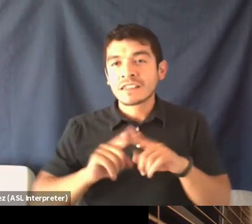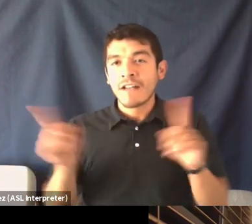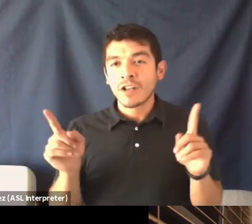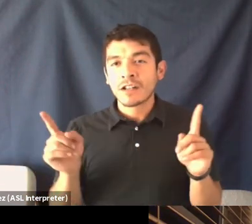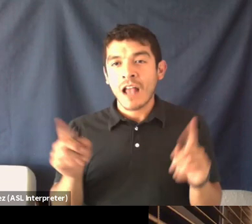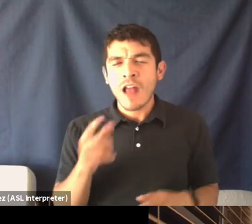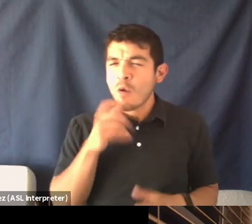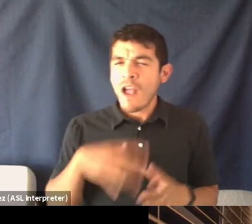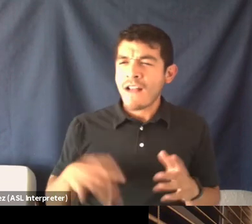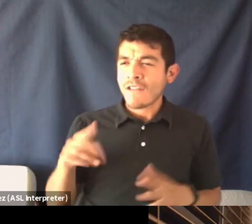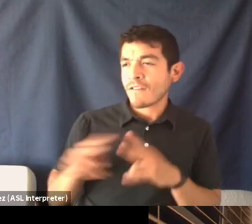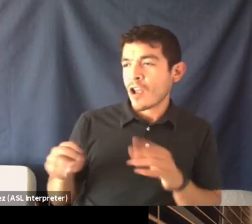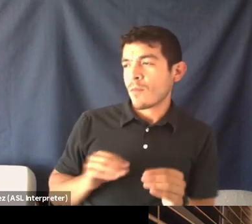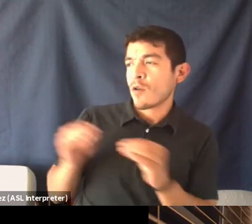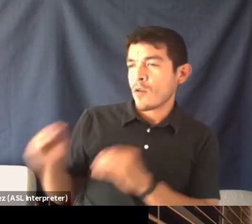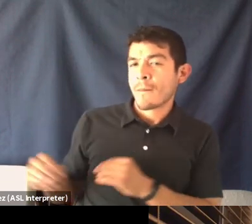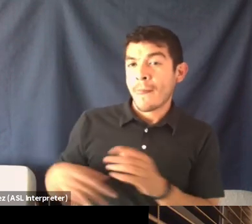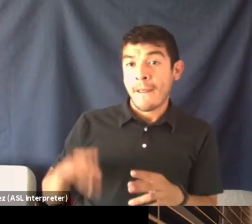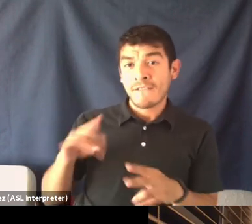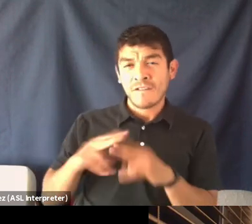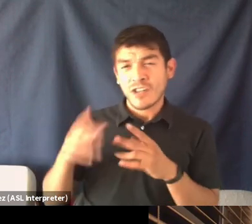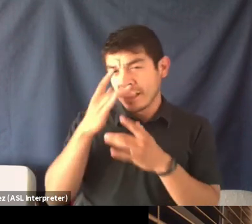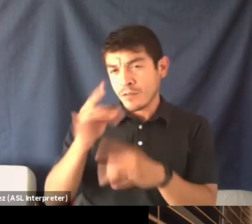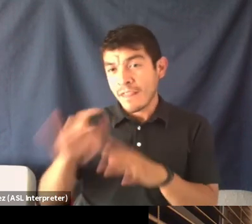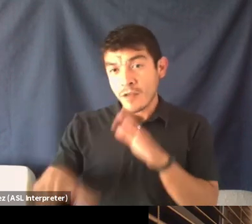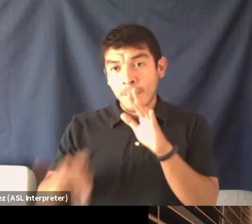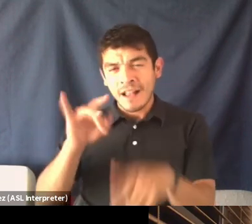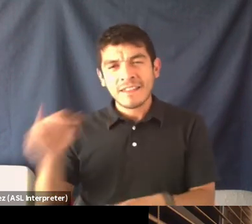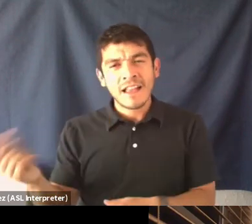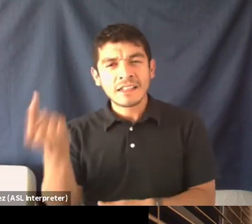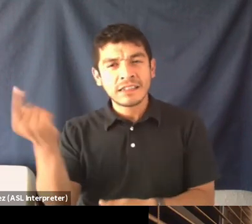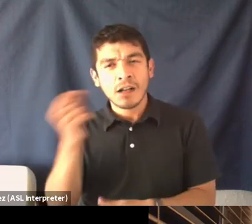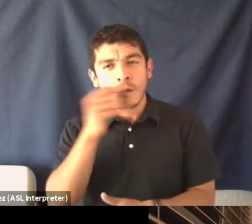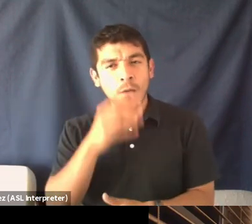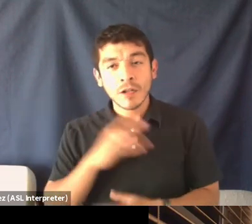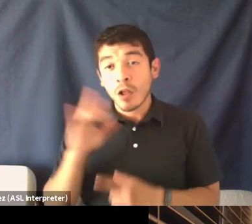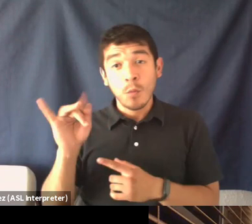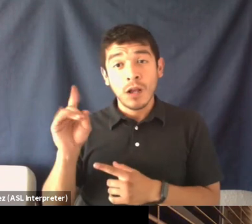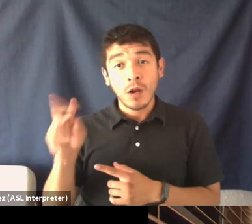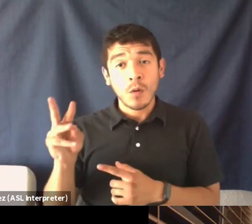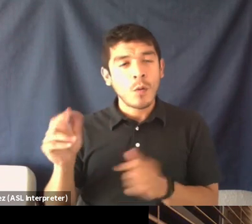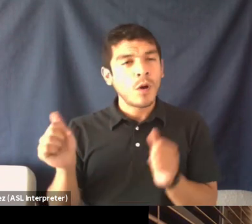I found it interesting that you picked her, the single woman, the widow with the